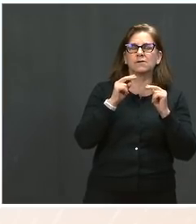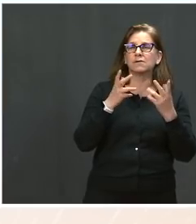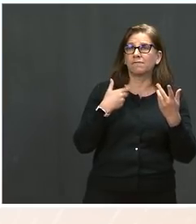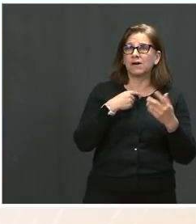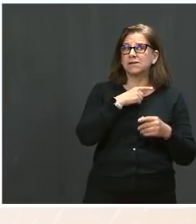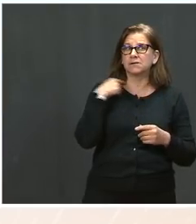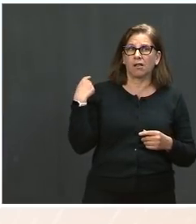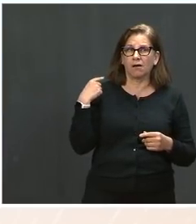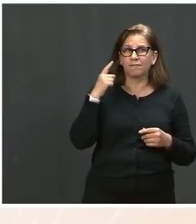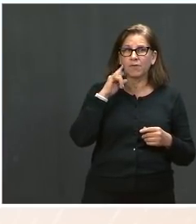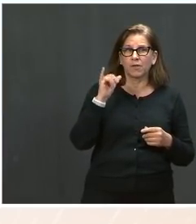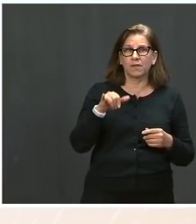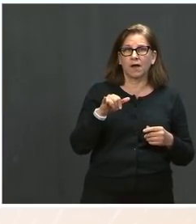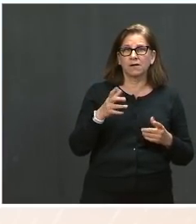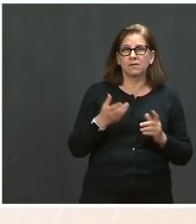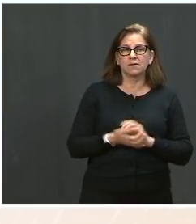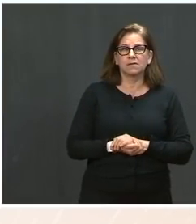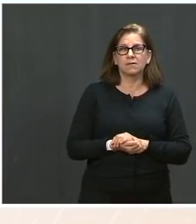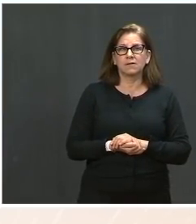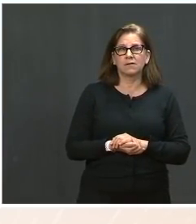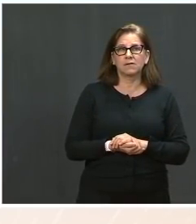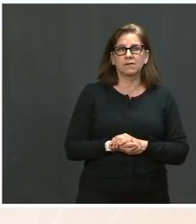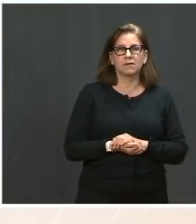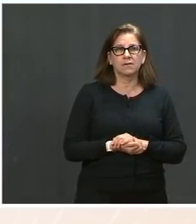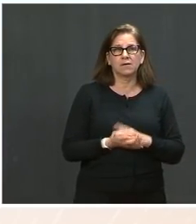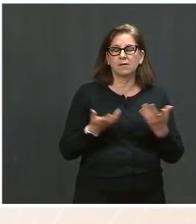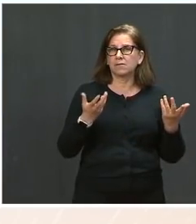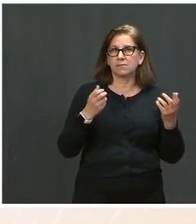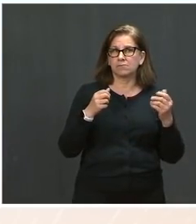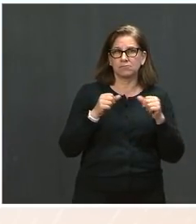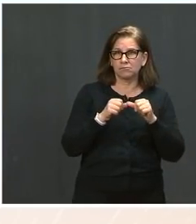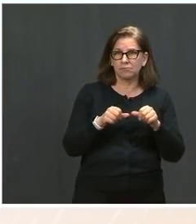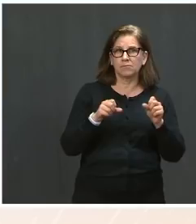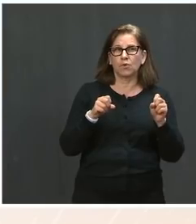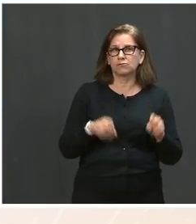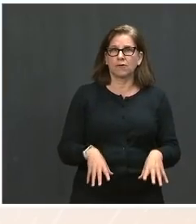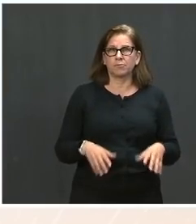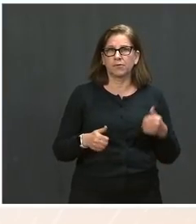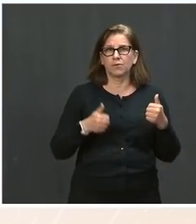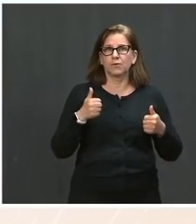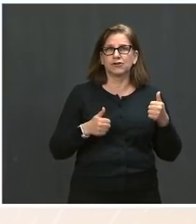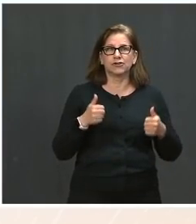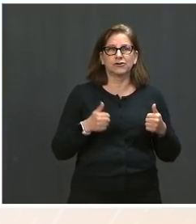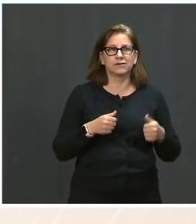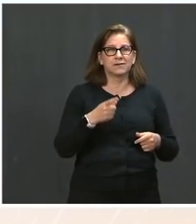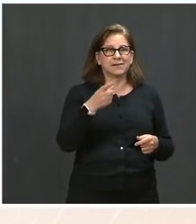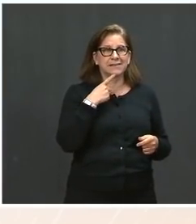where this turns into a pumpkin? Or do you just go it alone? Secretary Granholm: Yeah, I mean, I don't know if you want to answer that, Jen.